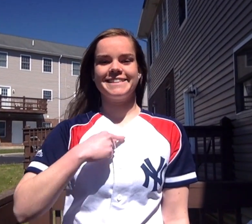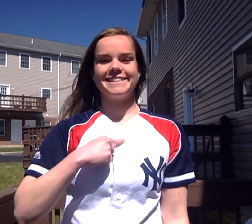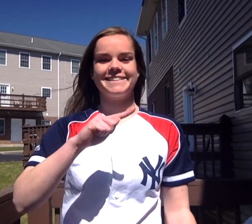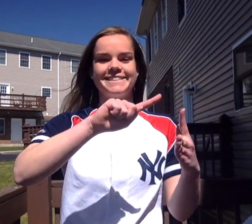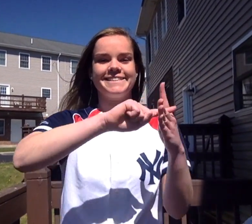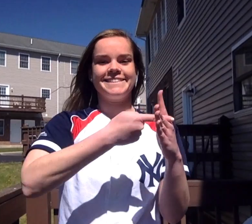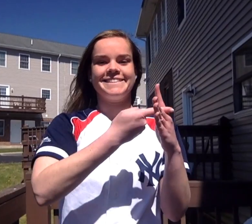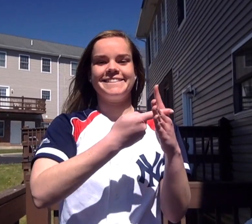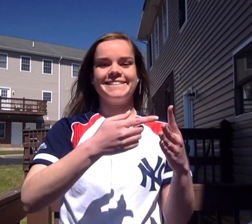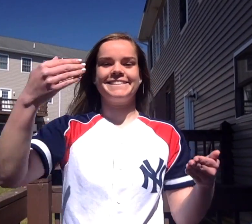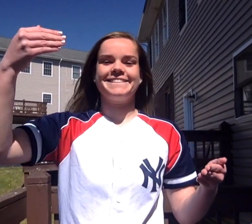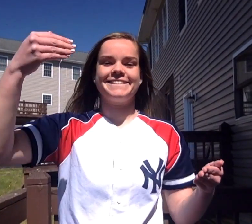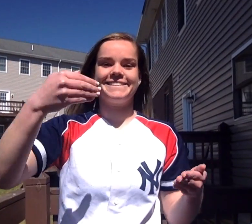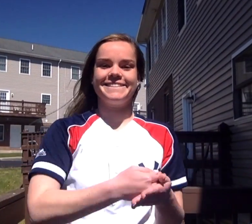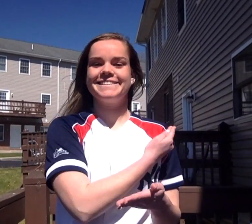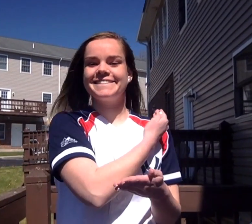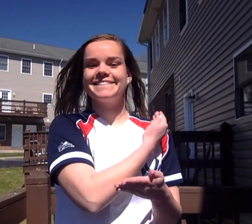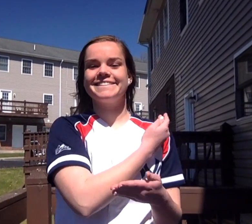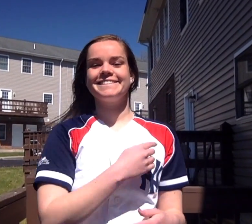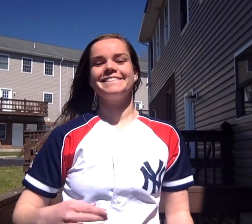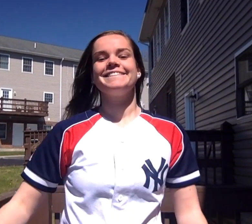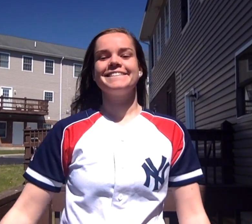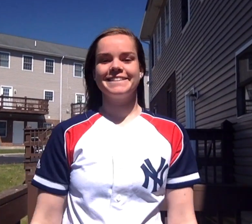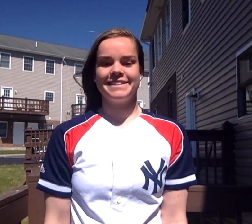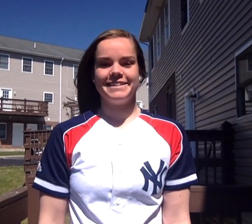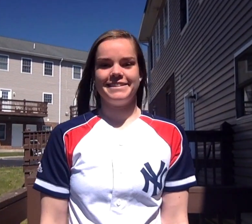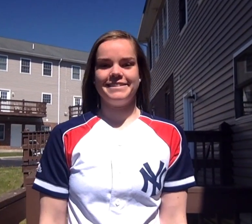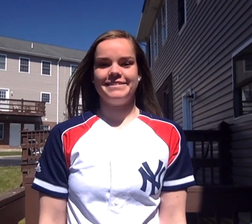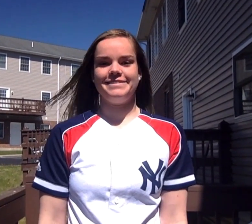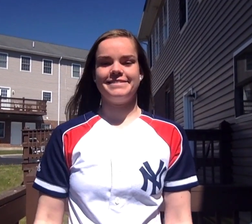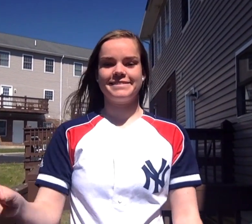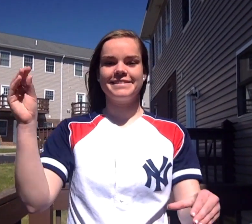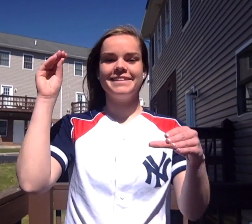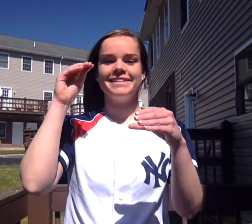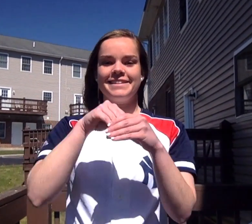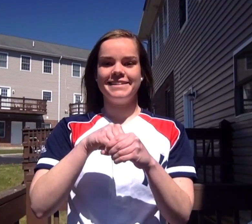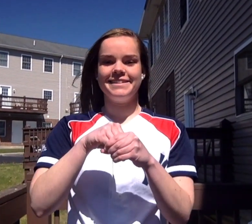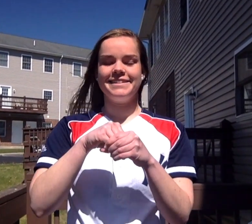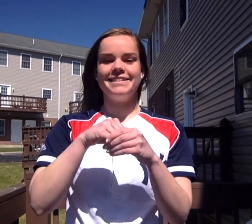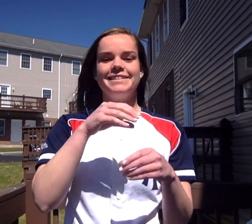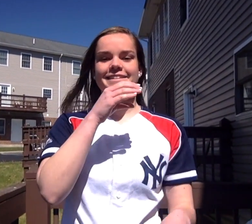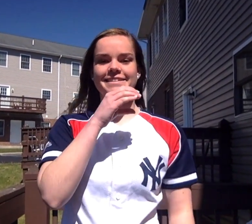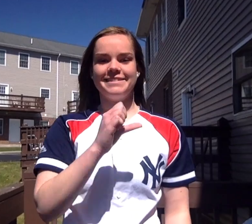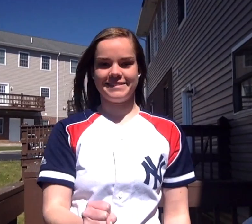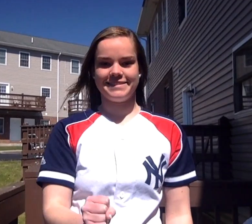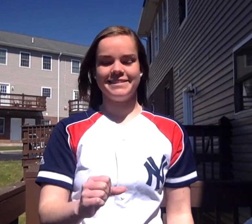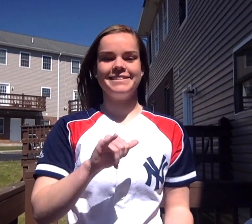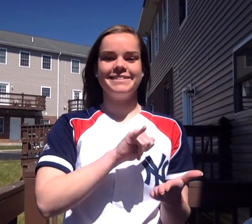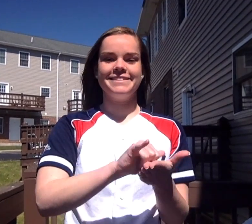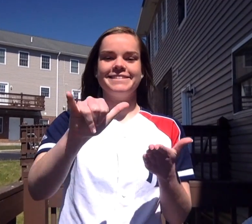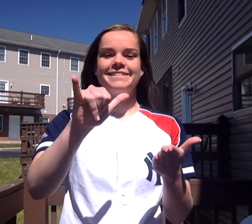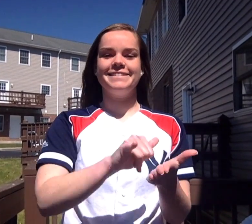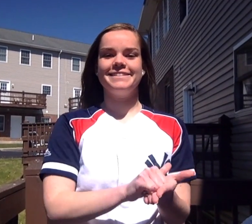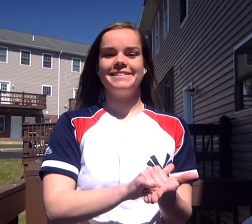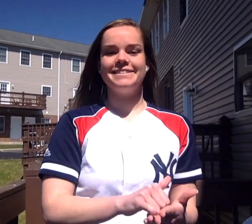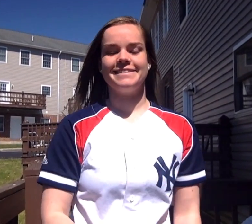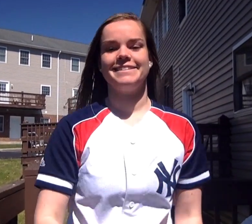I'll make a brand new start of it In old New York